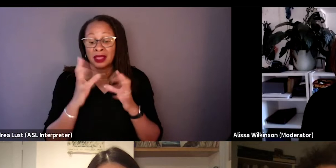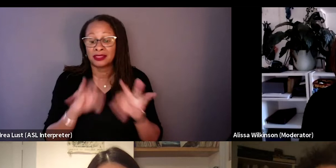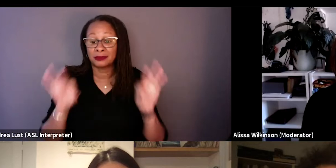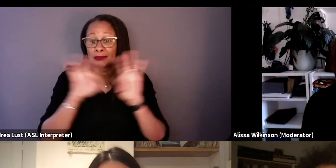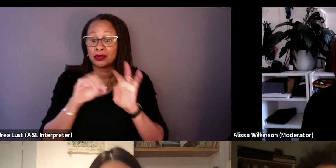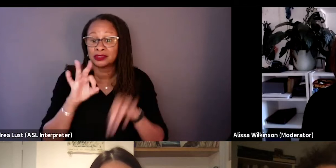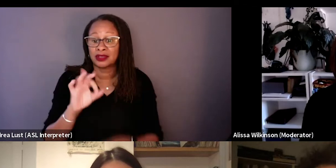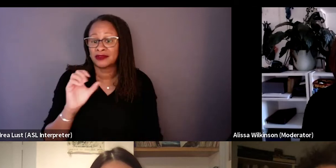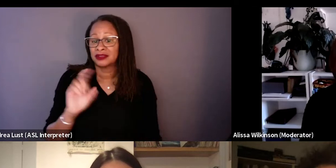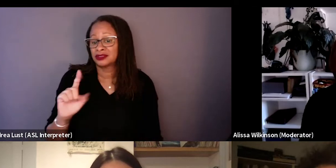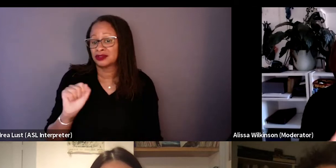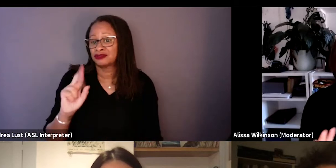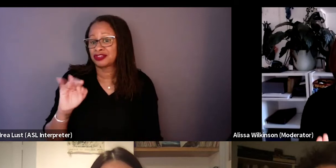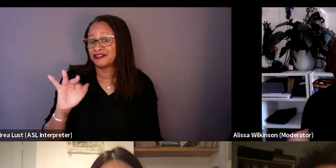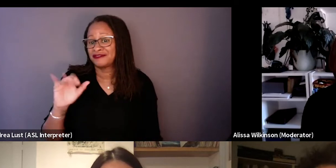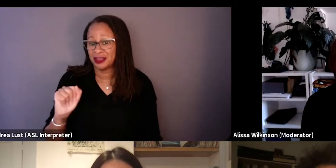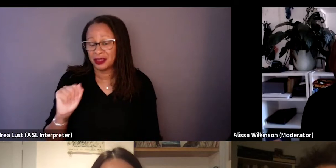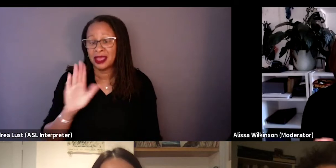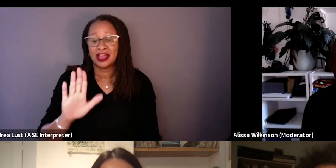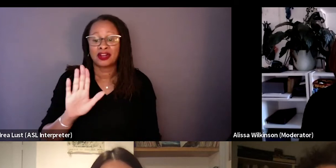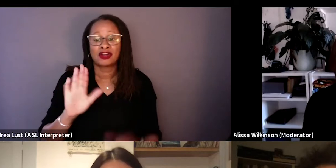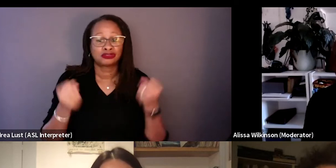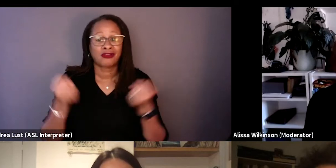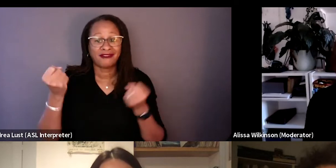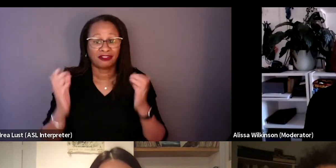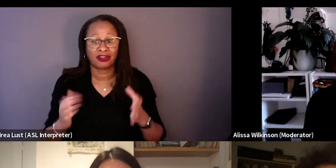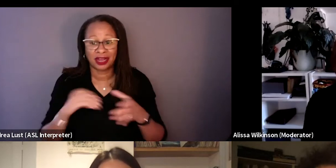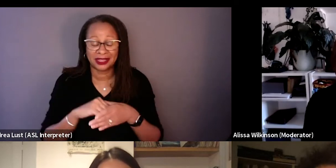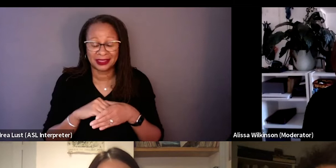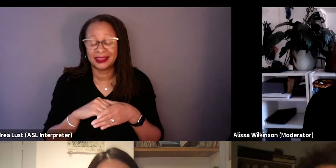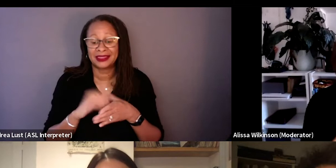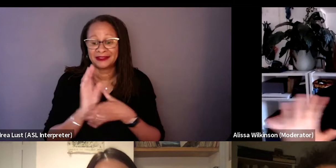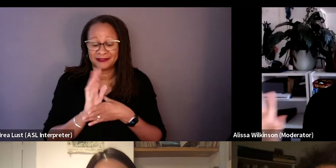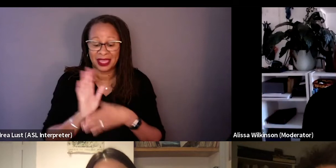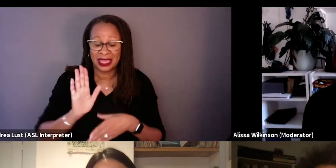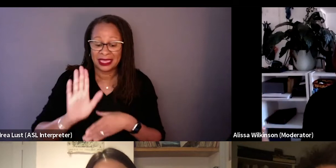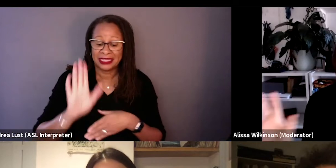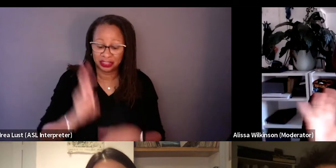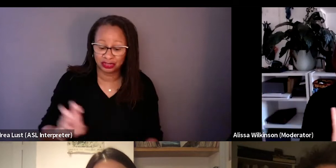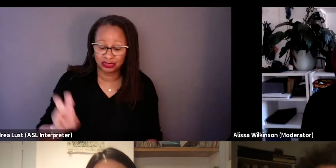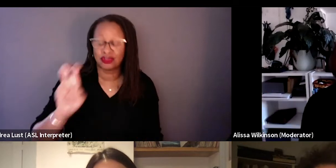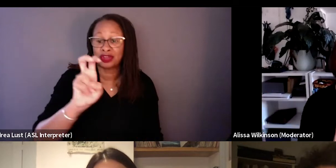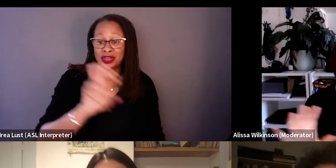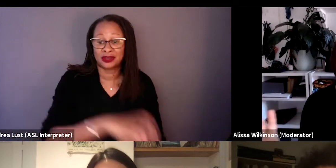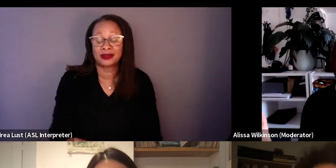driver in the film? Because his, his journey, I think really feels like